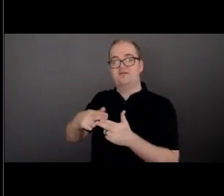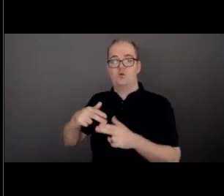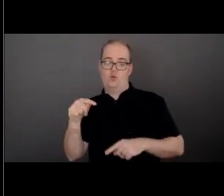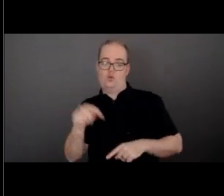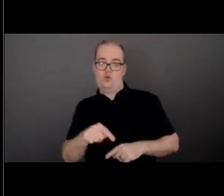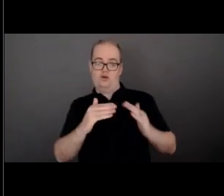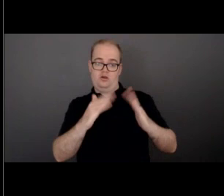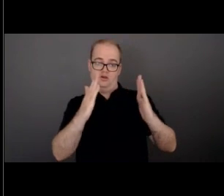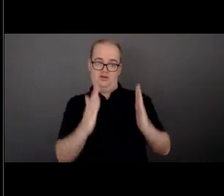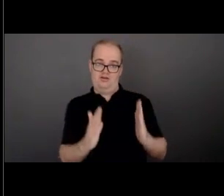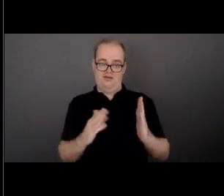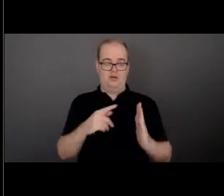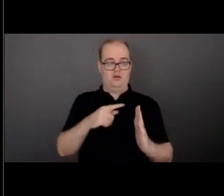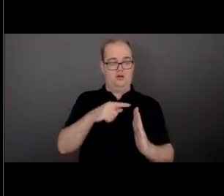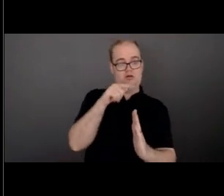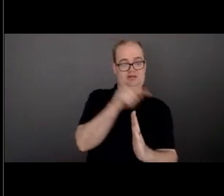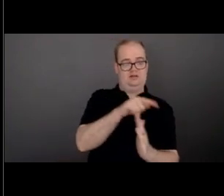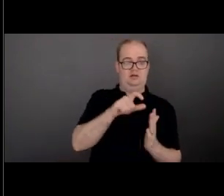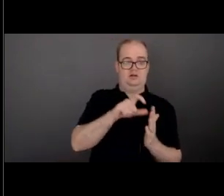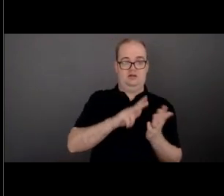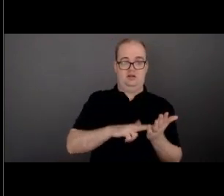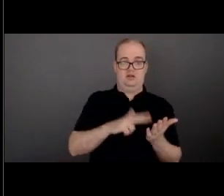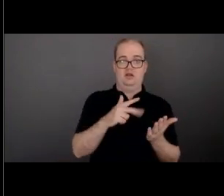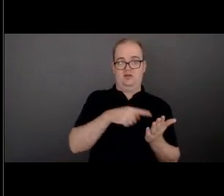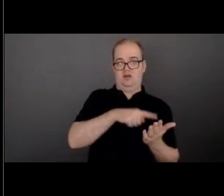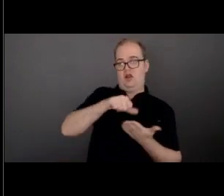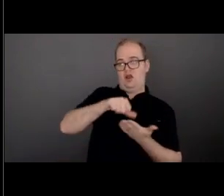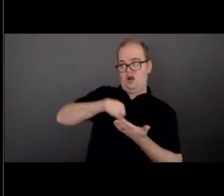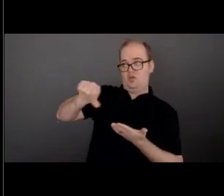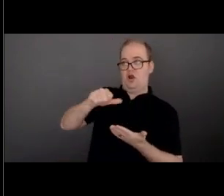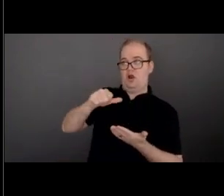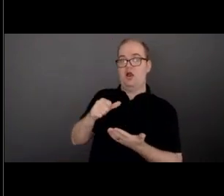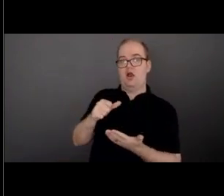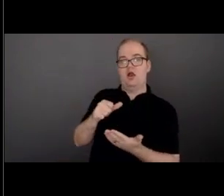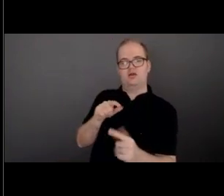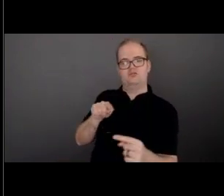have got to put down the address. That's what ouster means.